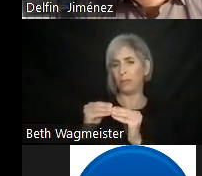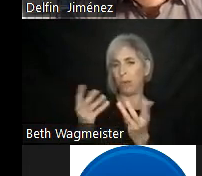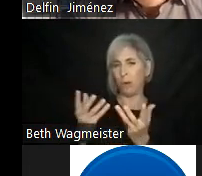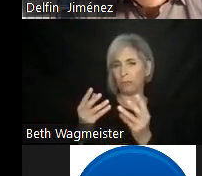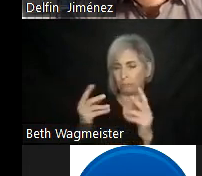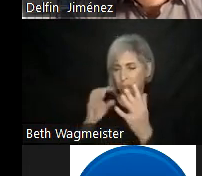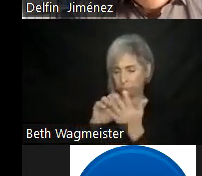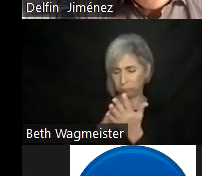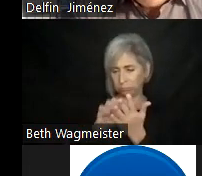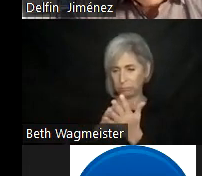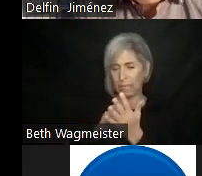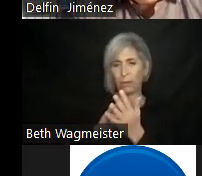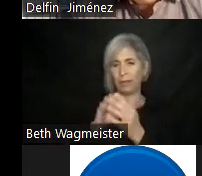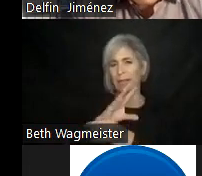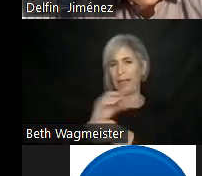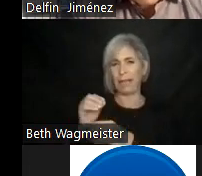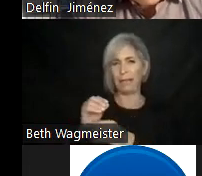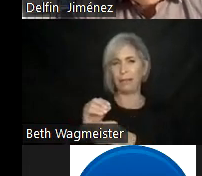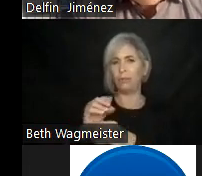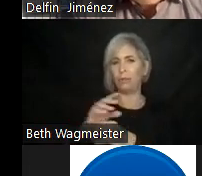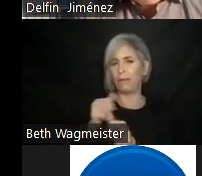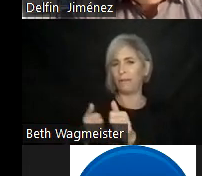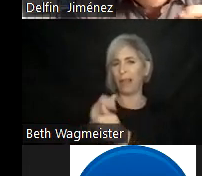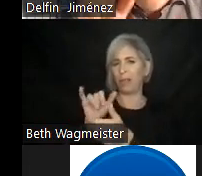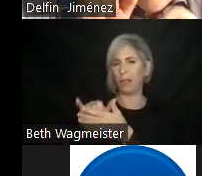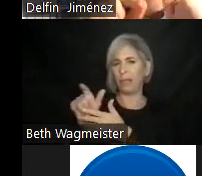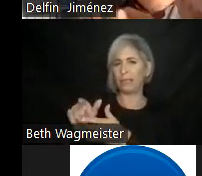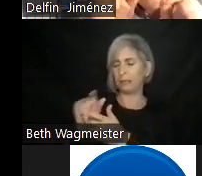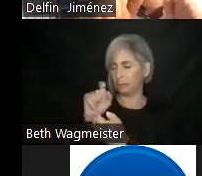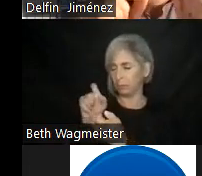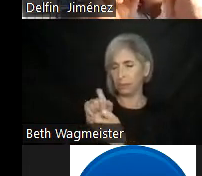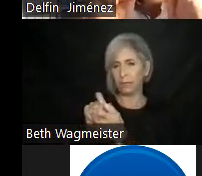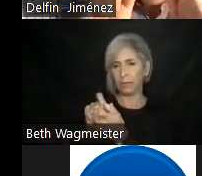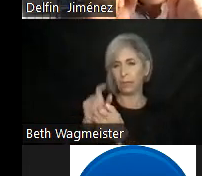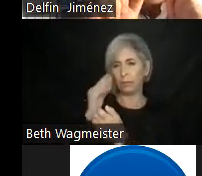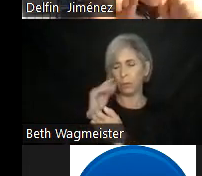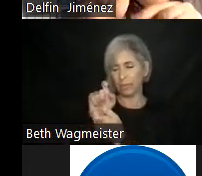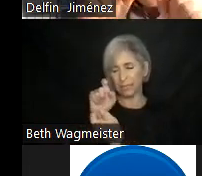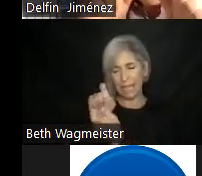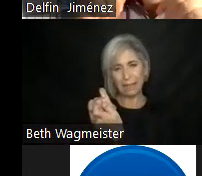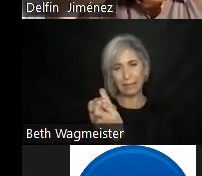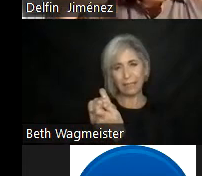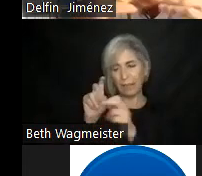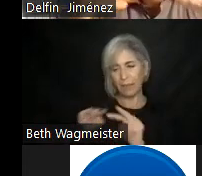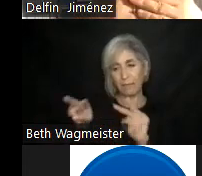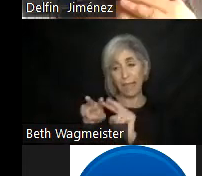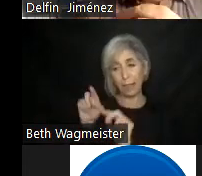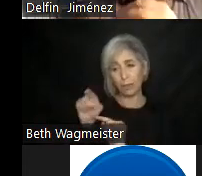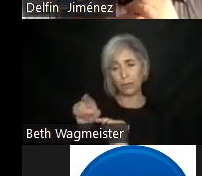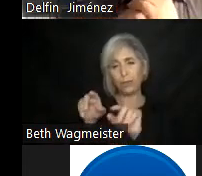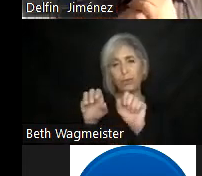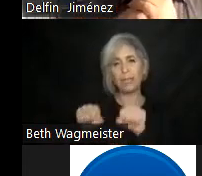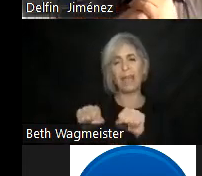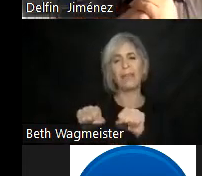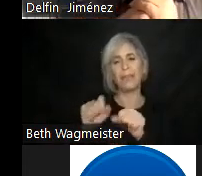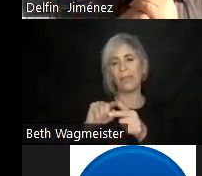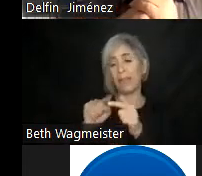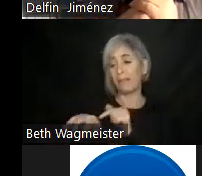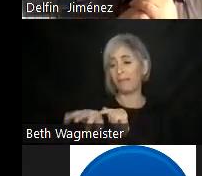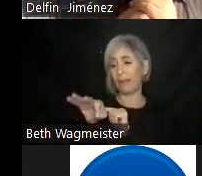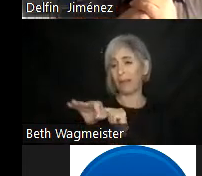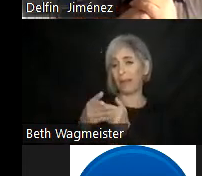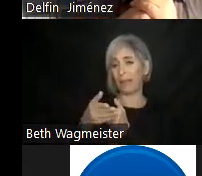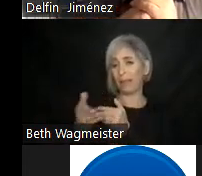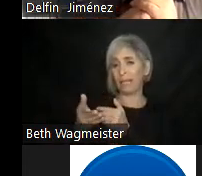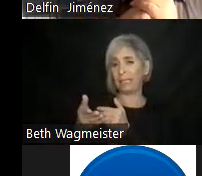and you can follow that. If you know exactly the values you can find the interpreted value.